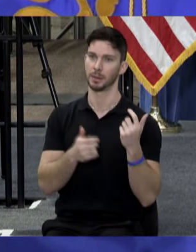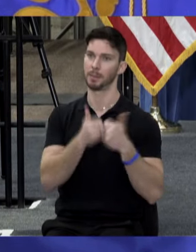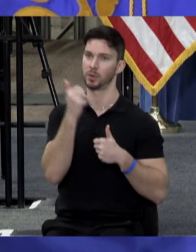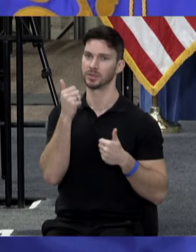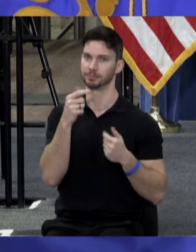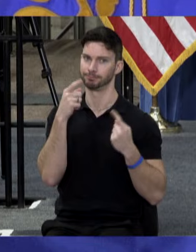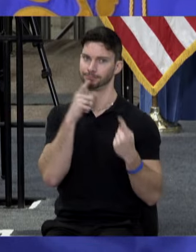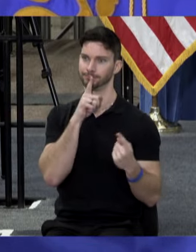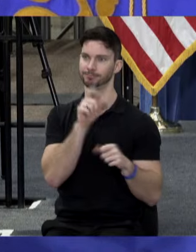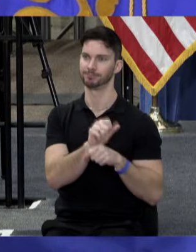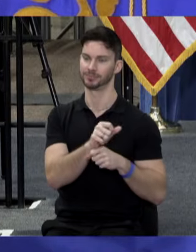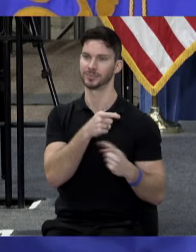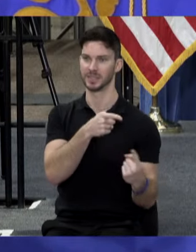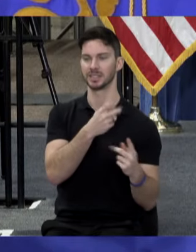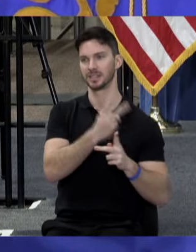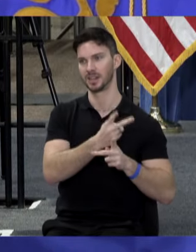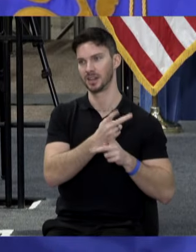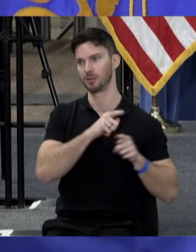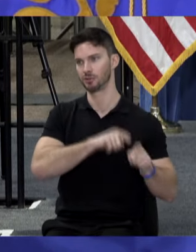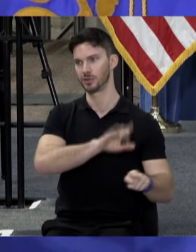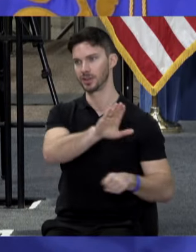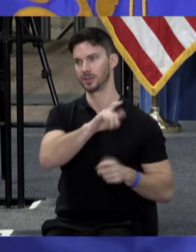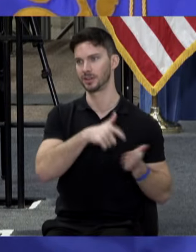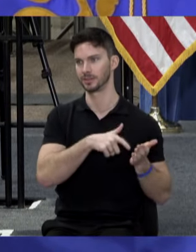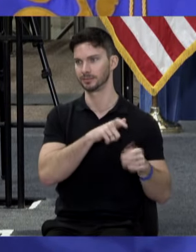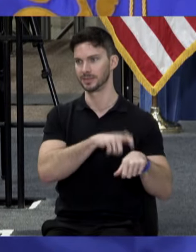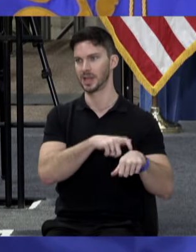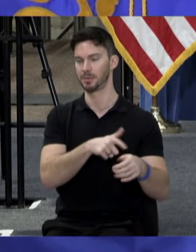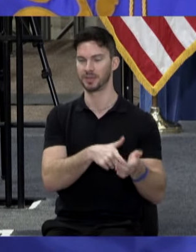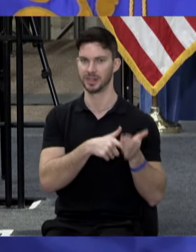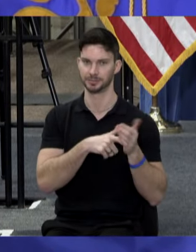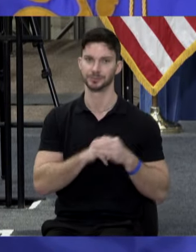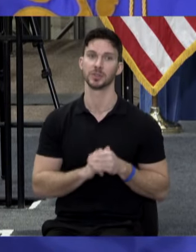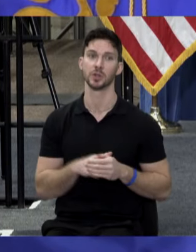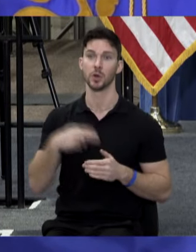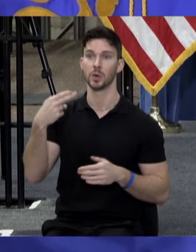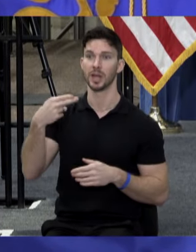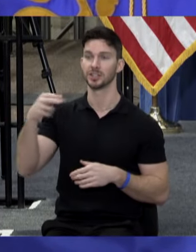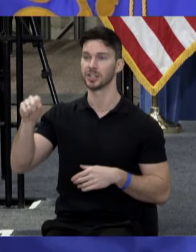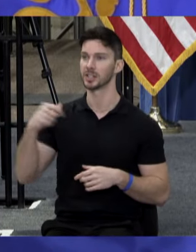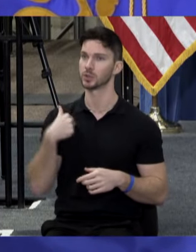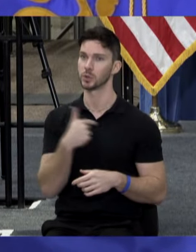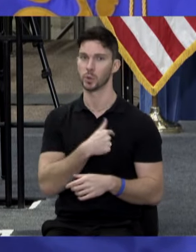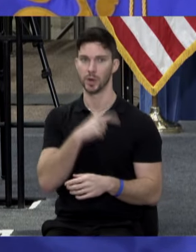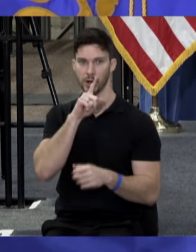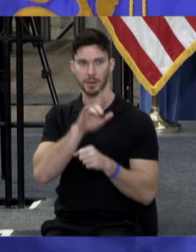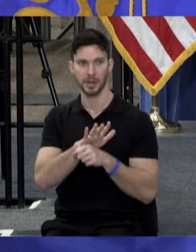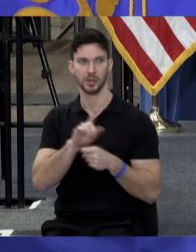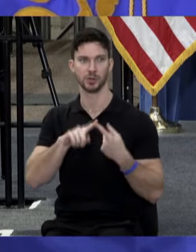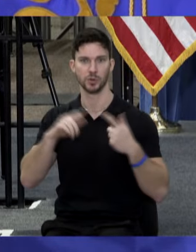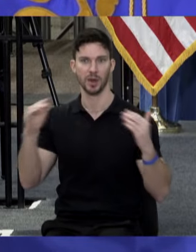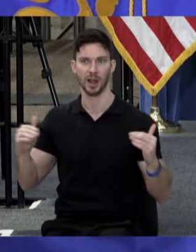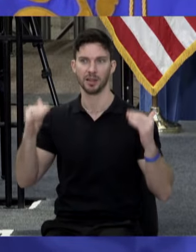At HHS, we are committed to elevating your voices, strengthening your values and ensuring